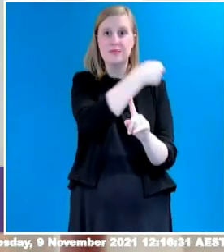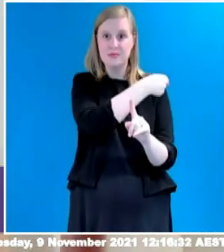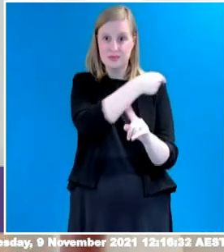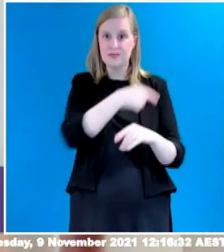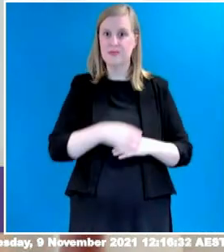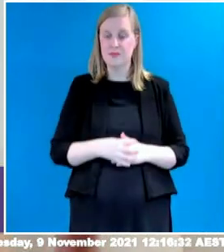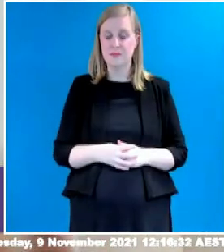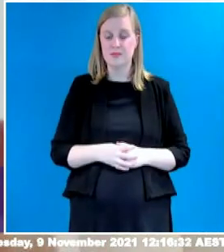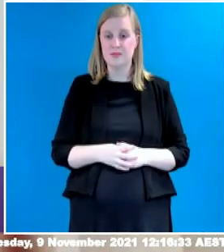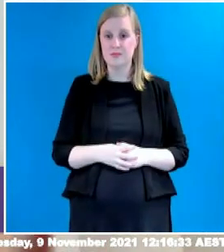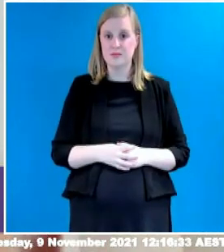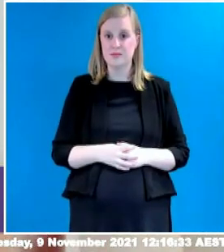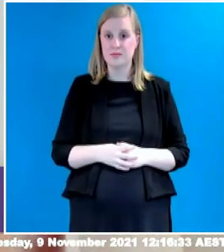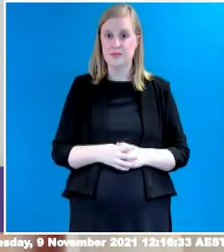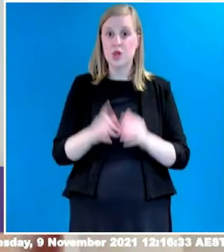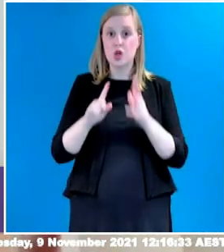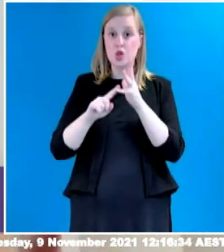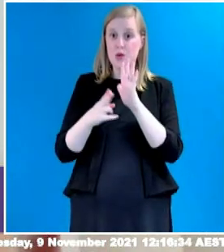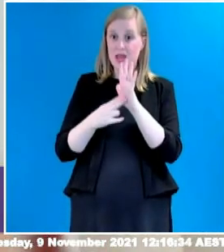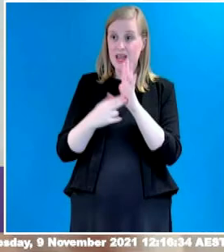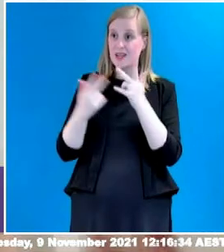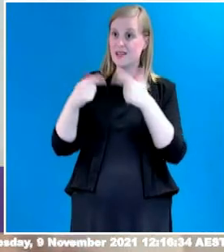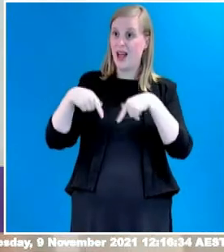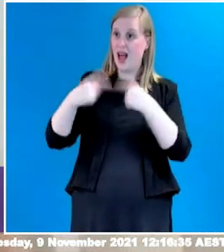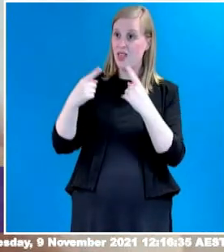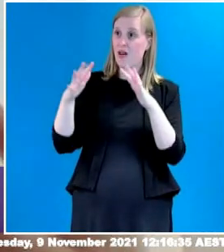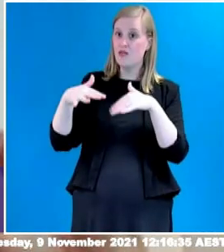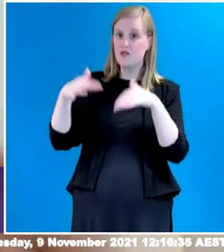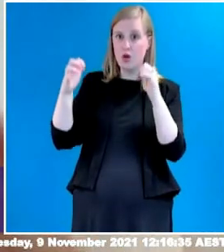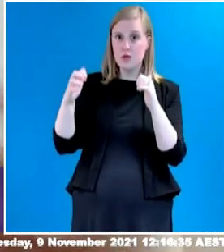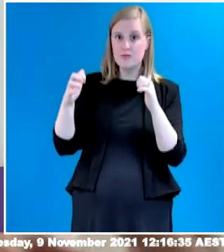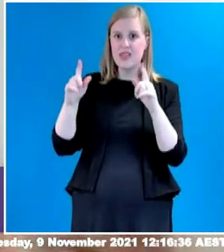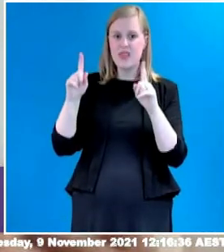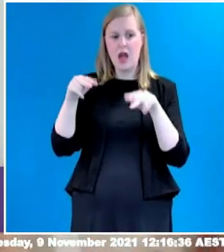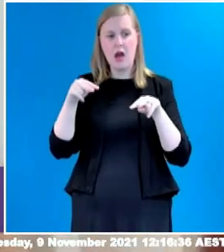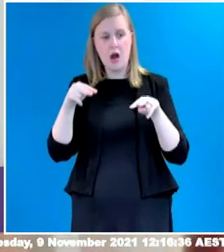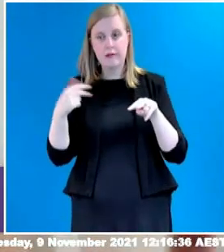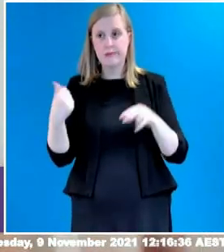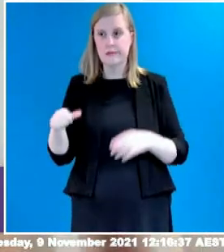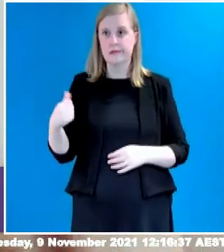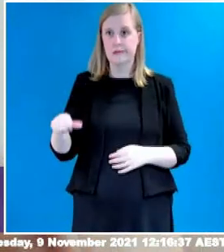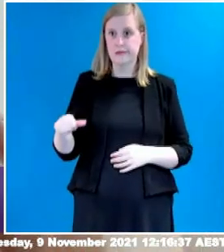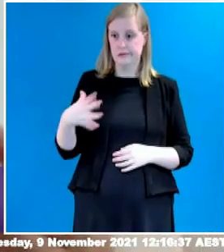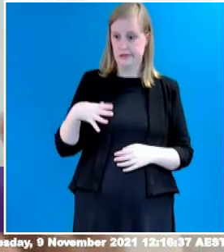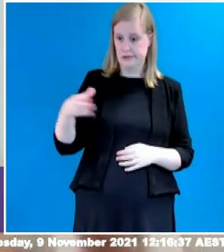Nations started realising their interactions needed to include, disabled